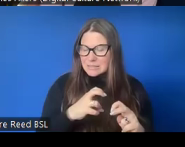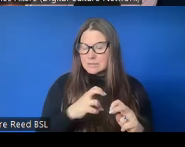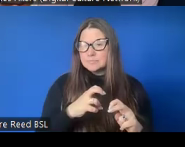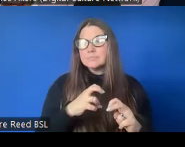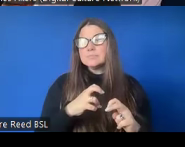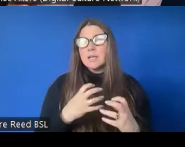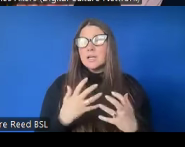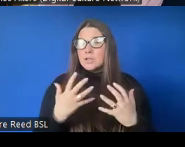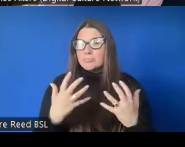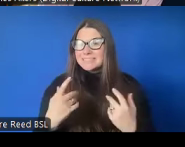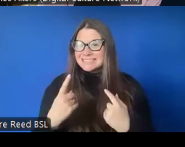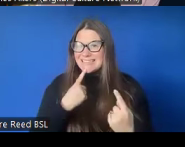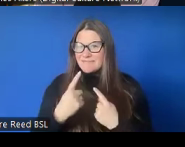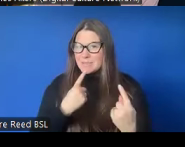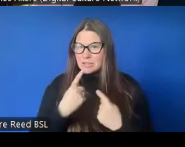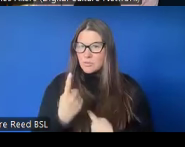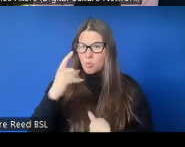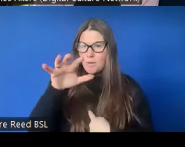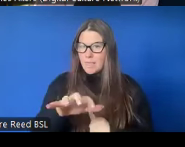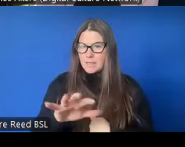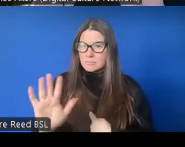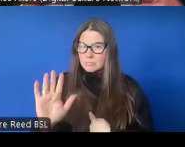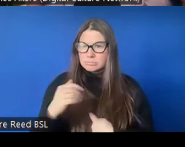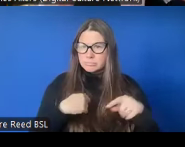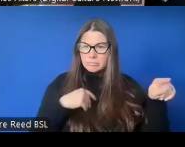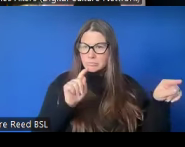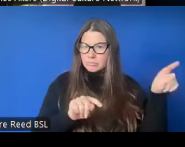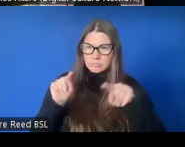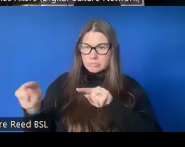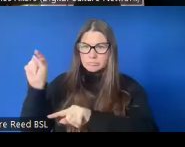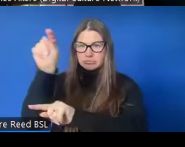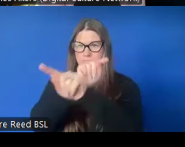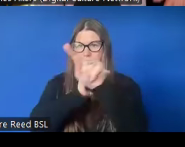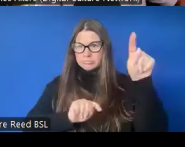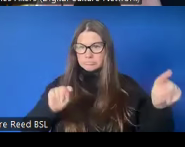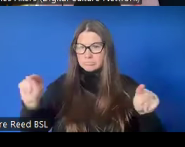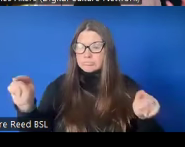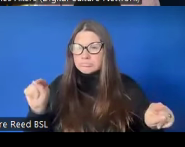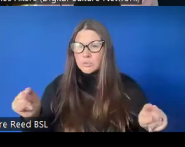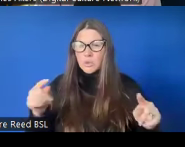You have it in different places. Firstly, you have lots of data and different systems. You might have internal systems